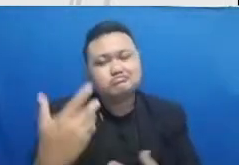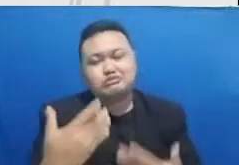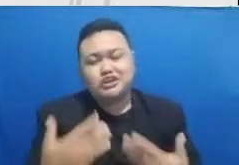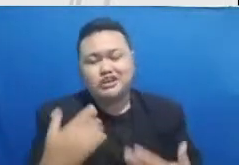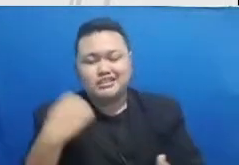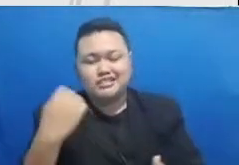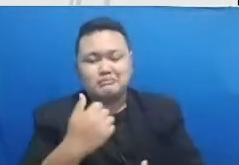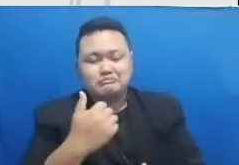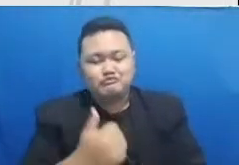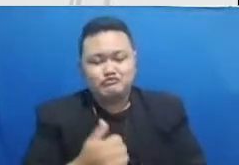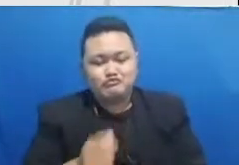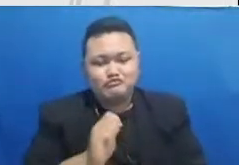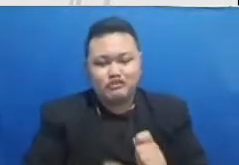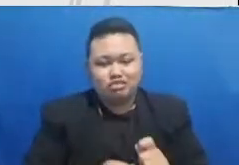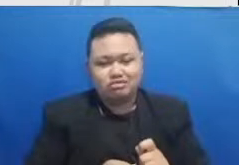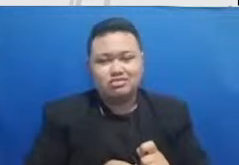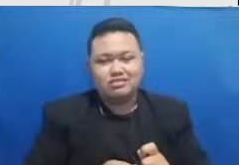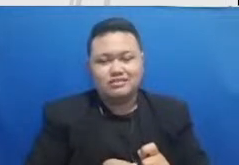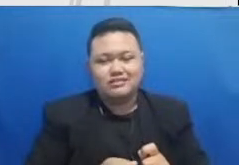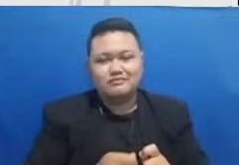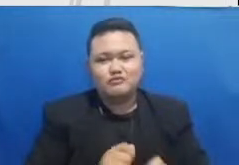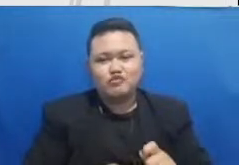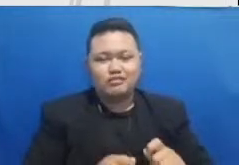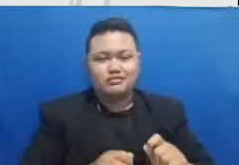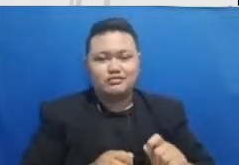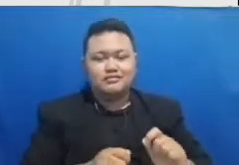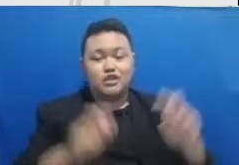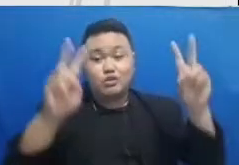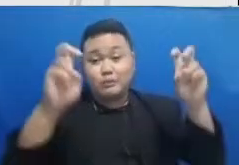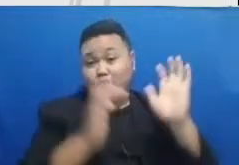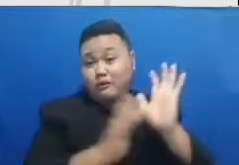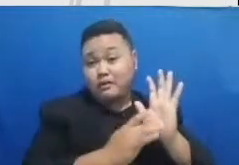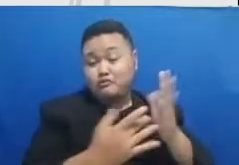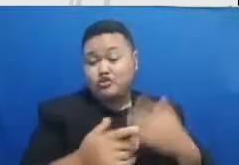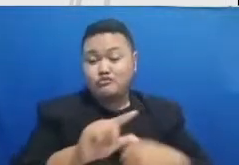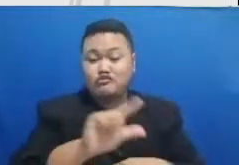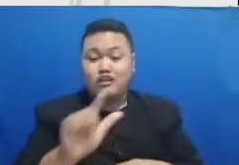clear, history is next month. Usually, the biology next month has changed again.